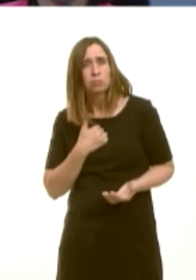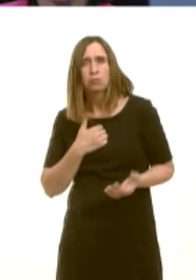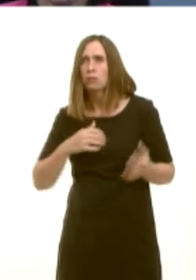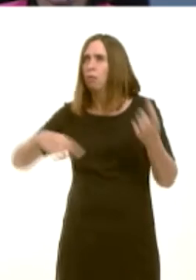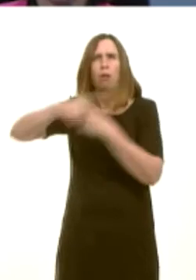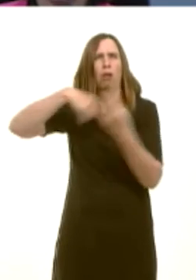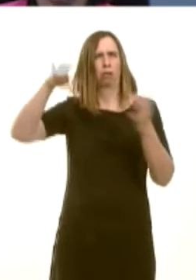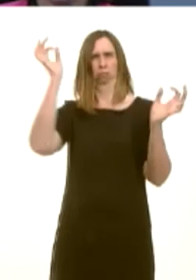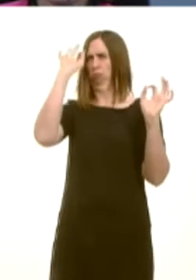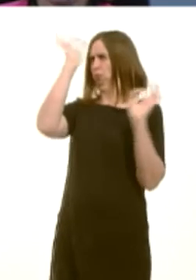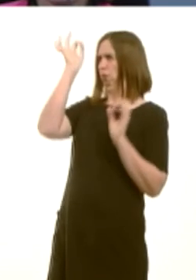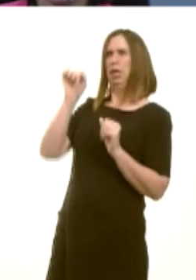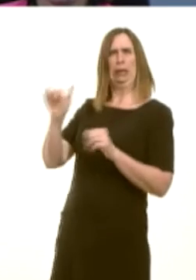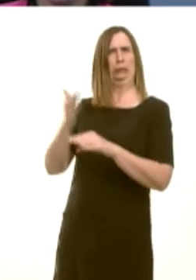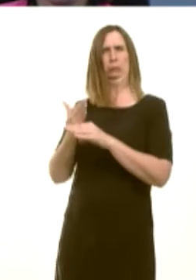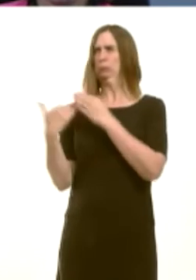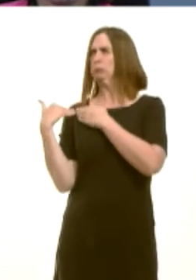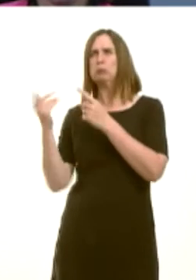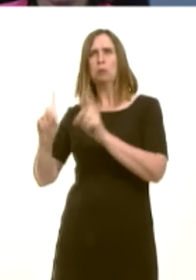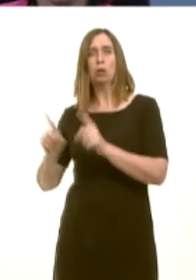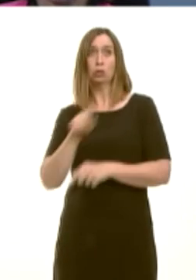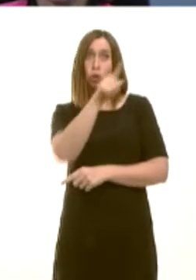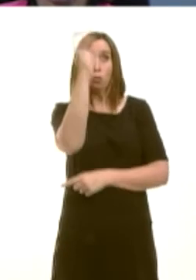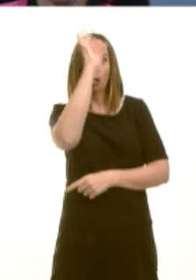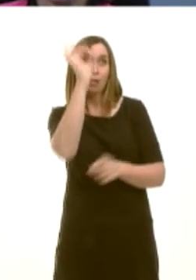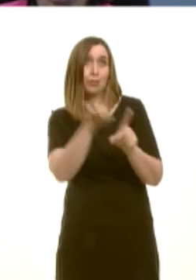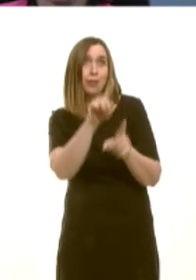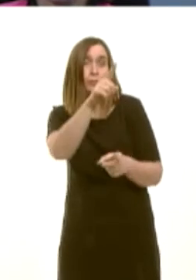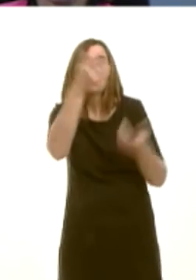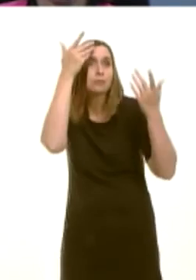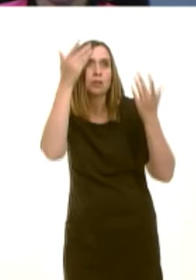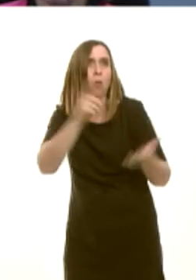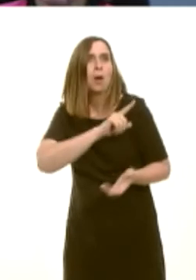what Mr Goldstoneís role is, not even your good self, by pointing out that he deals in